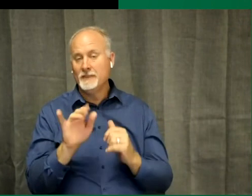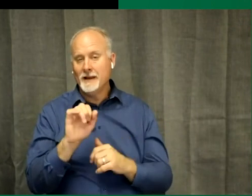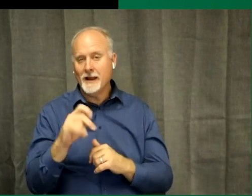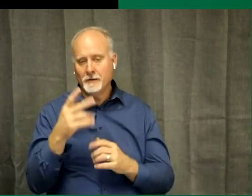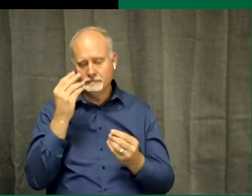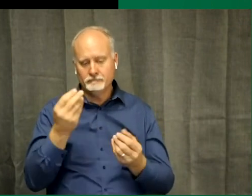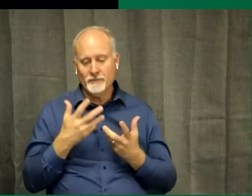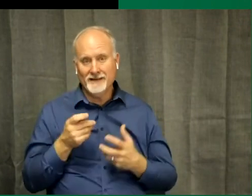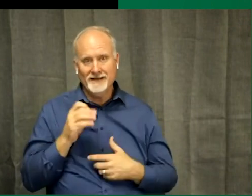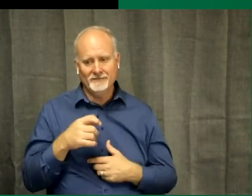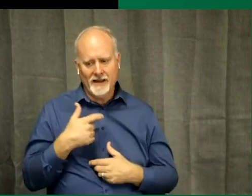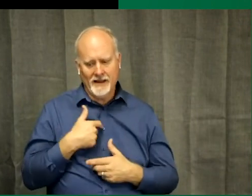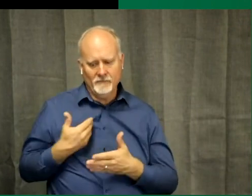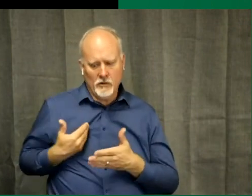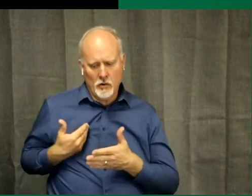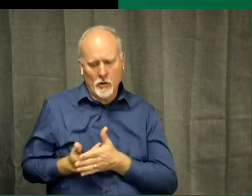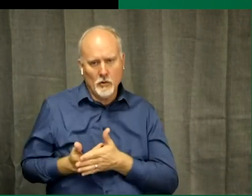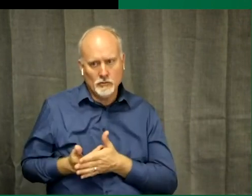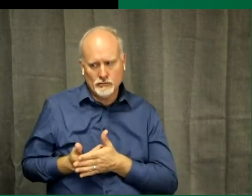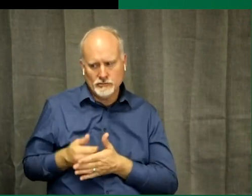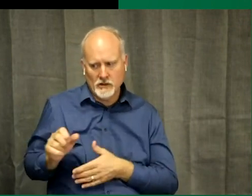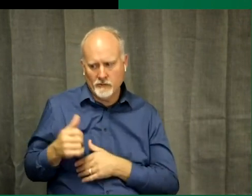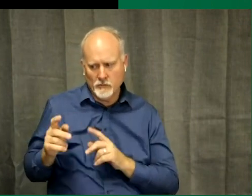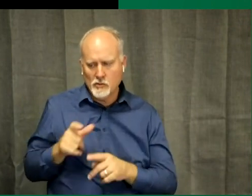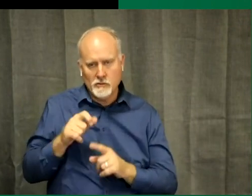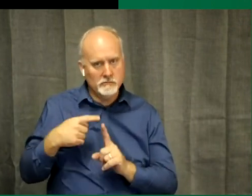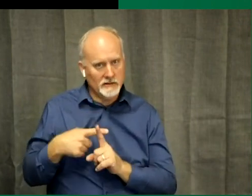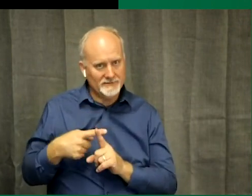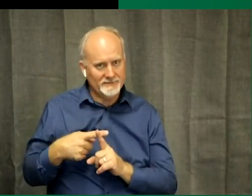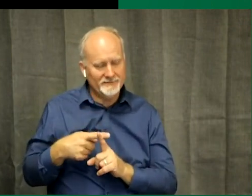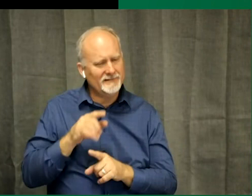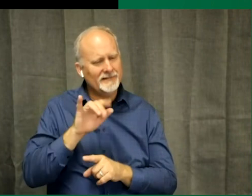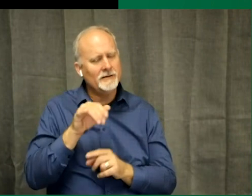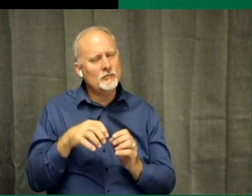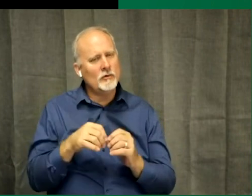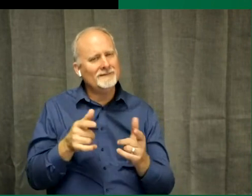if you've had a close contact with someone who's positive so it's a much faster contact tracing